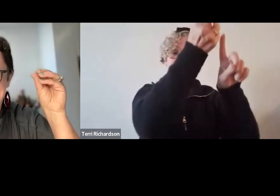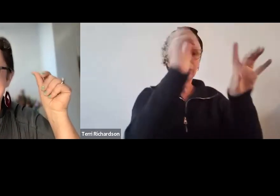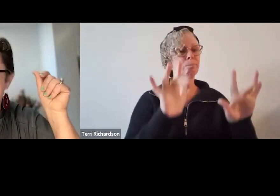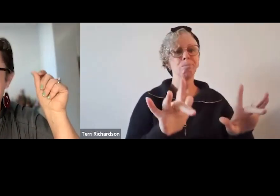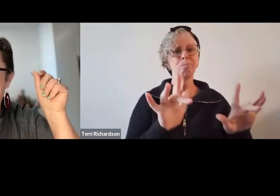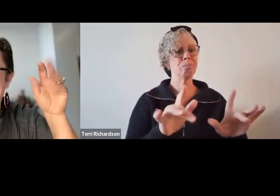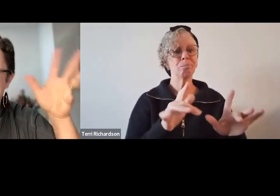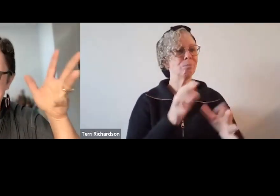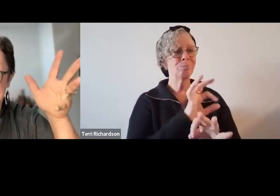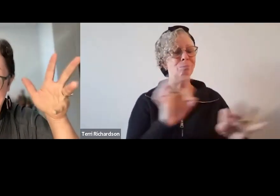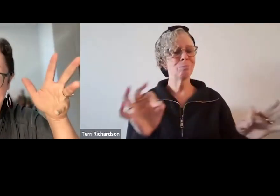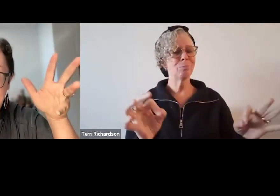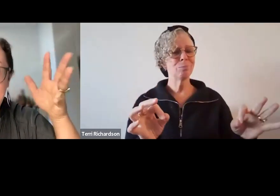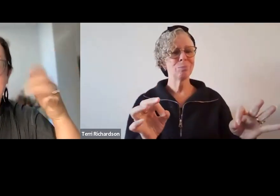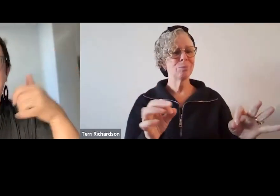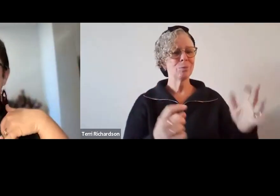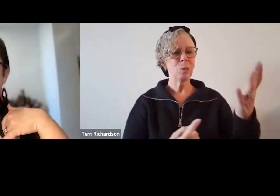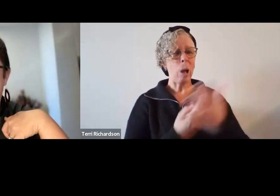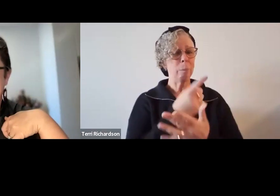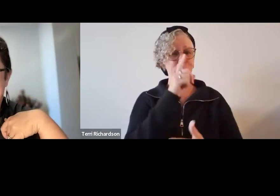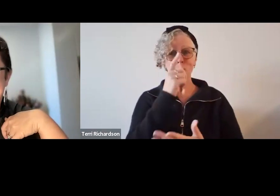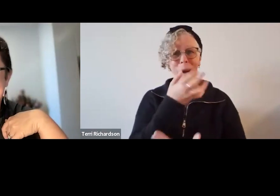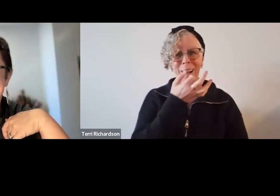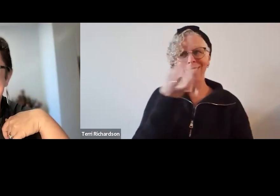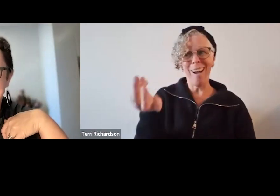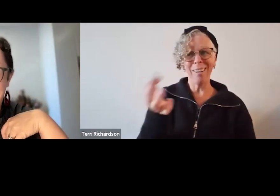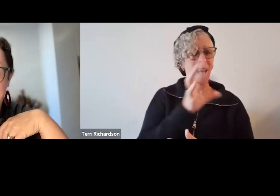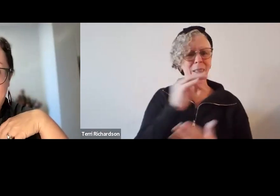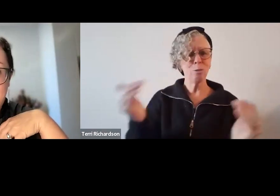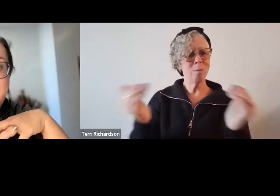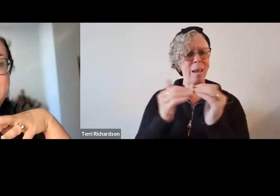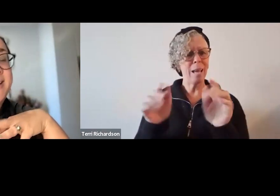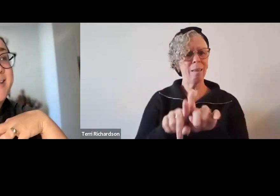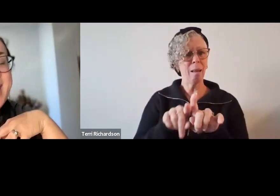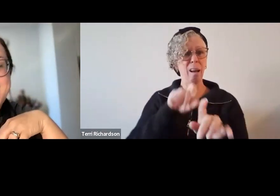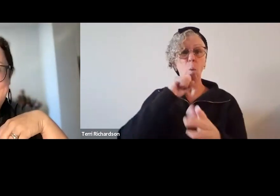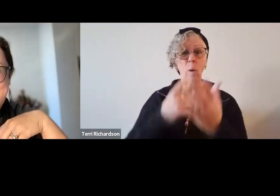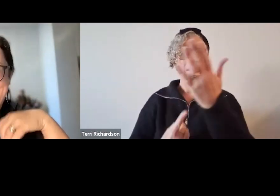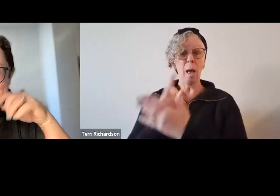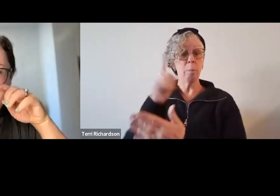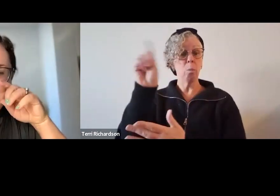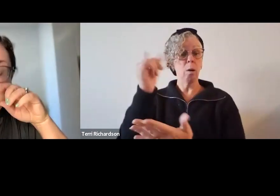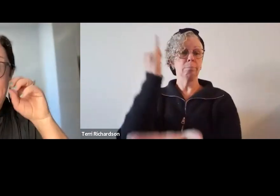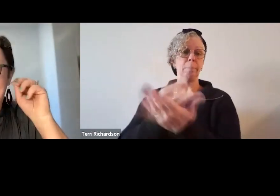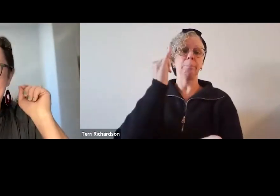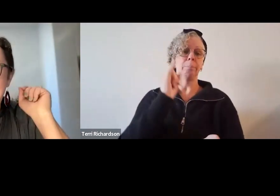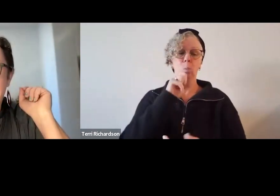is not only unreasonable but also unfair in that it's setting us up to fail. And it's actually, and this has been the key